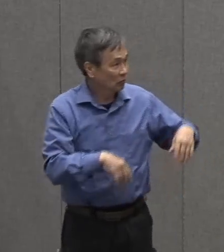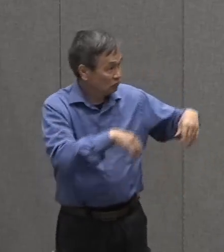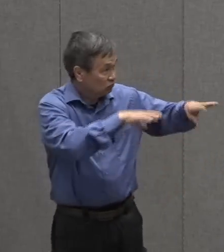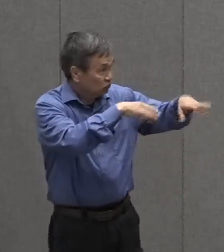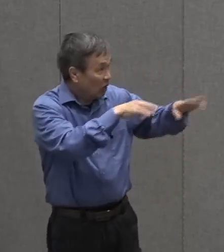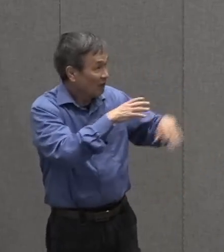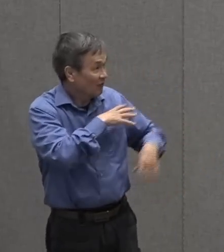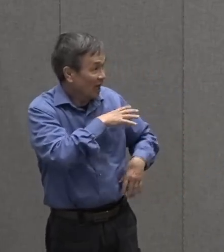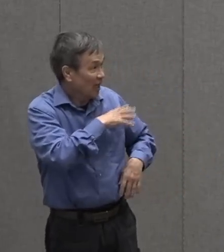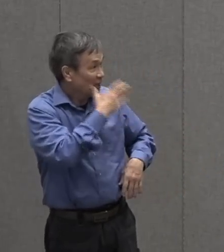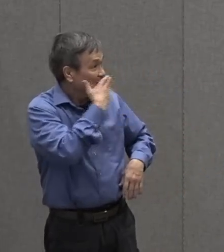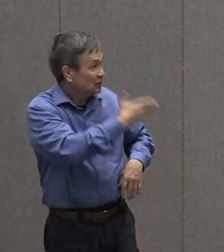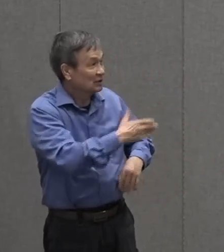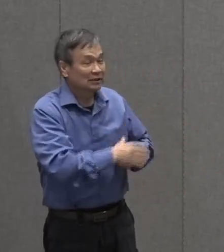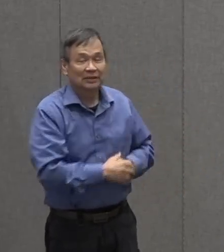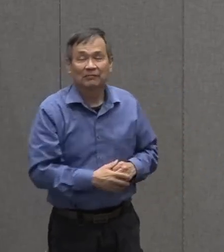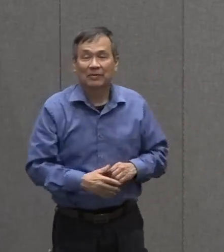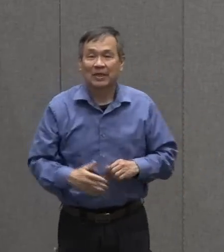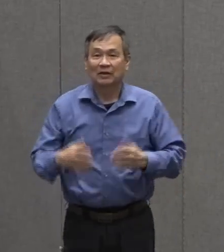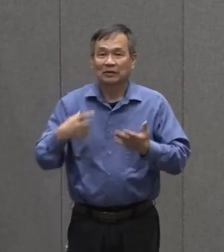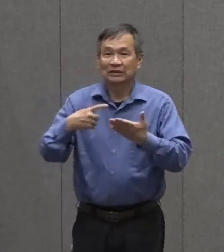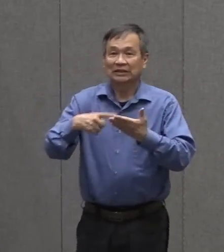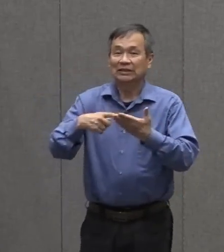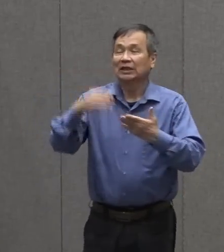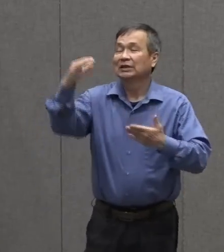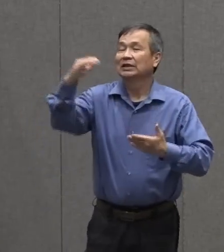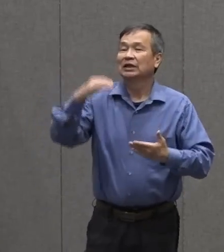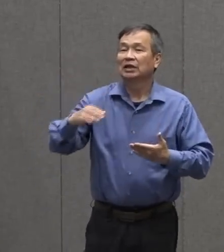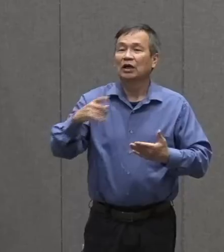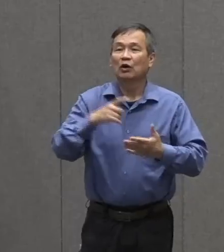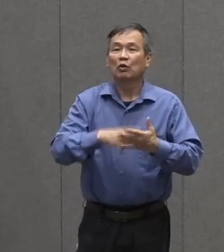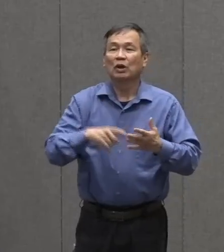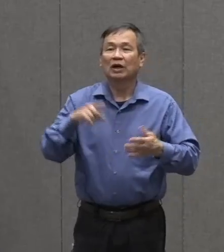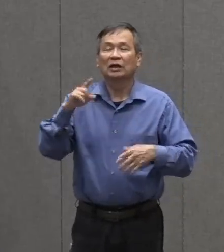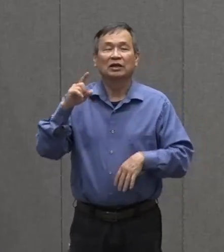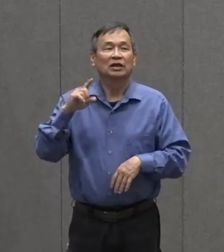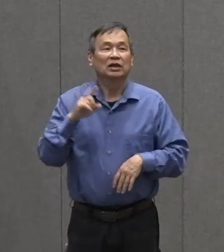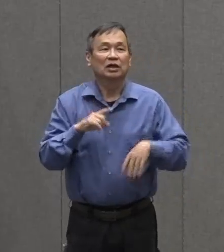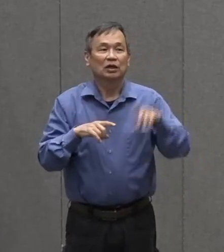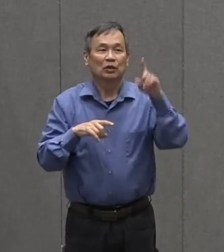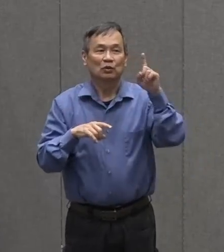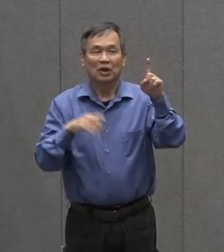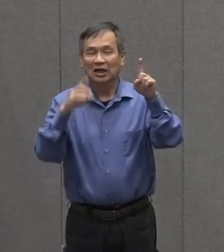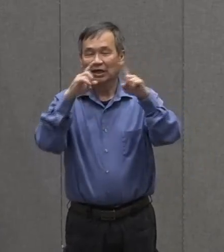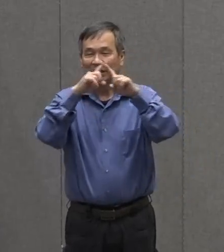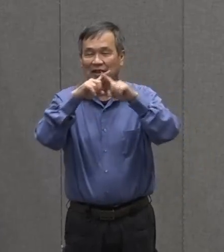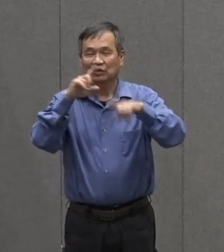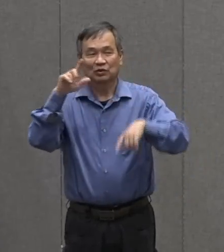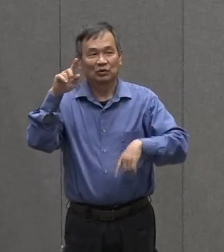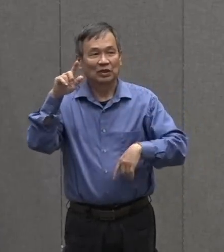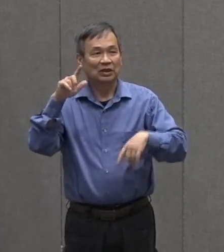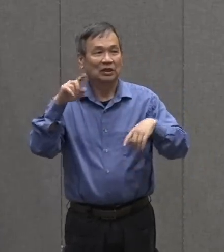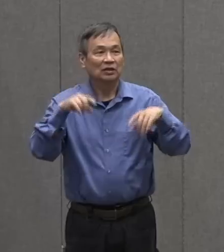Go ahead while we talk about this next one. What were these called? One in 21 together, three and seven together.